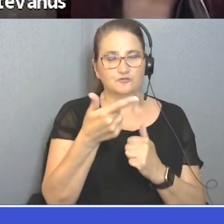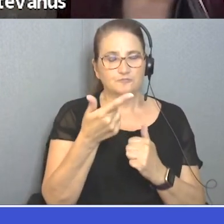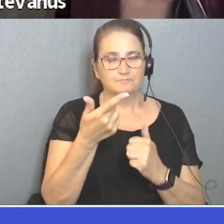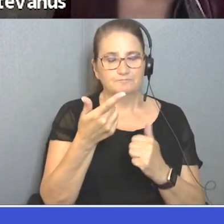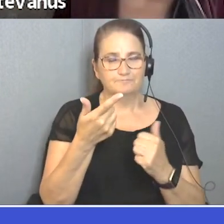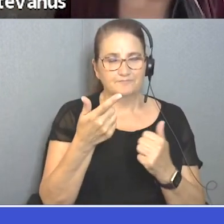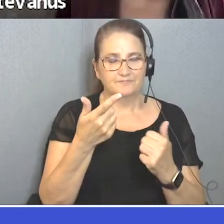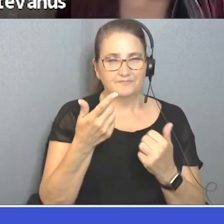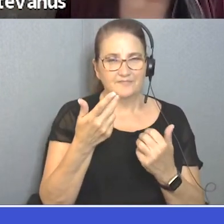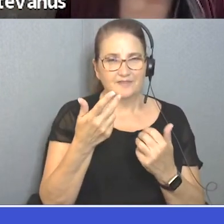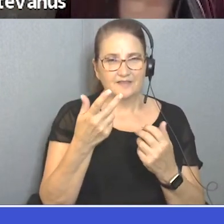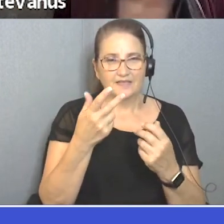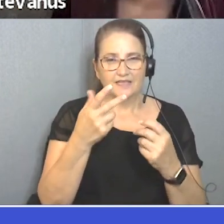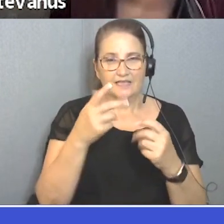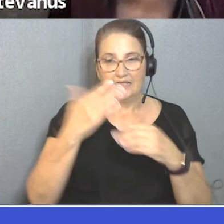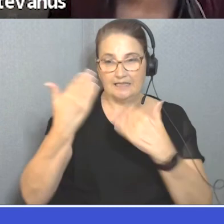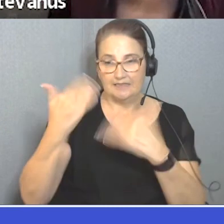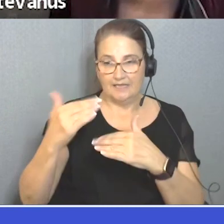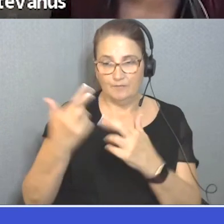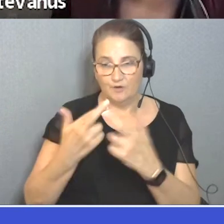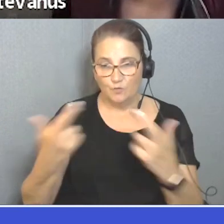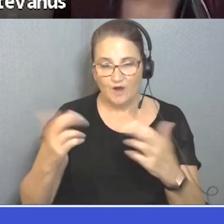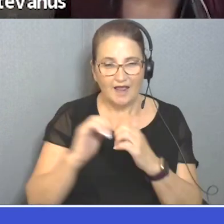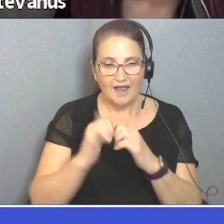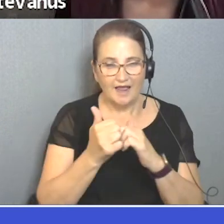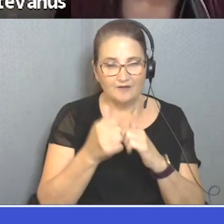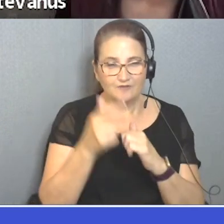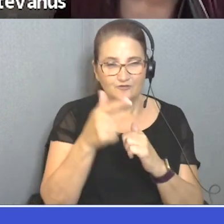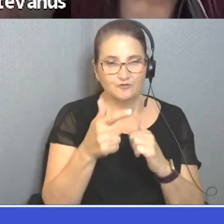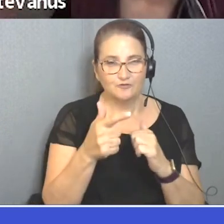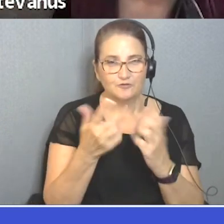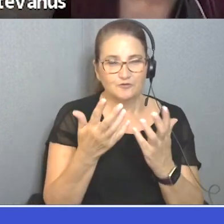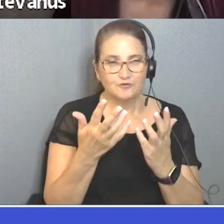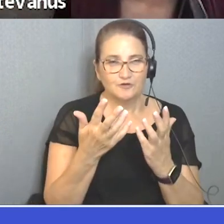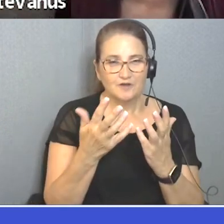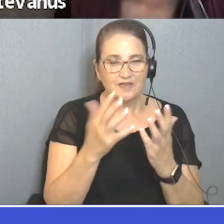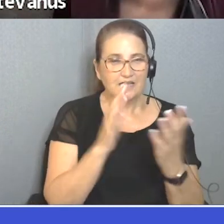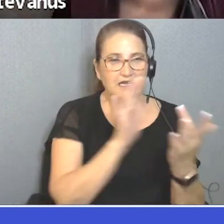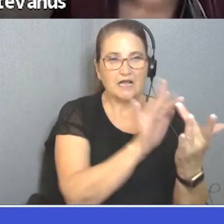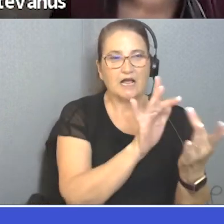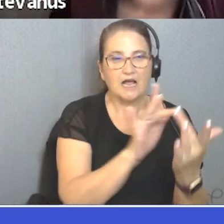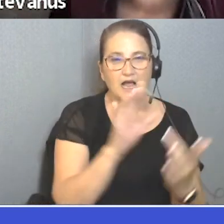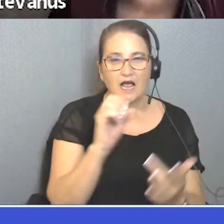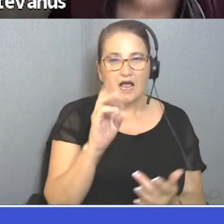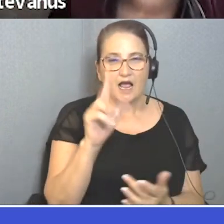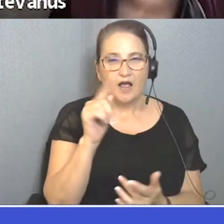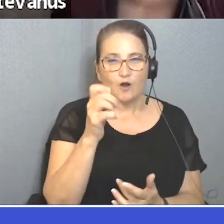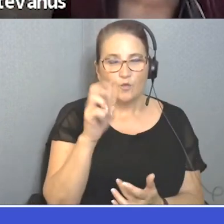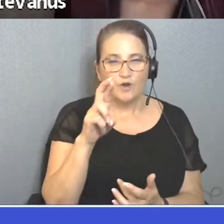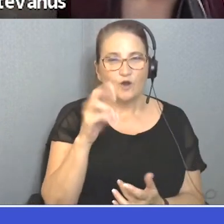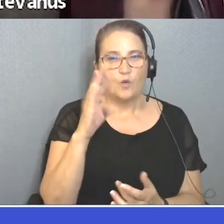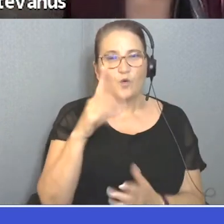So Ari asks how would you weigh the choice based on the two resources of doing broader, slash, shallower outreach